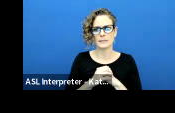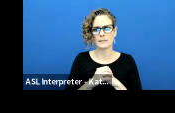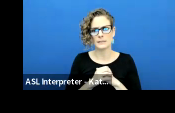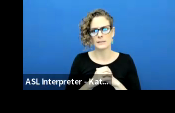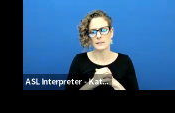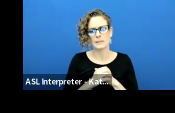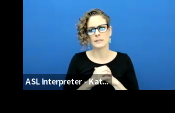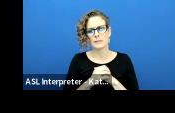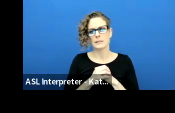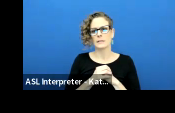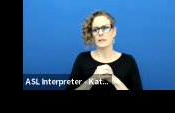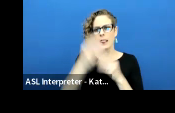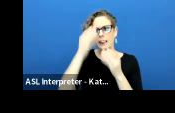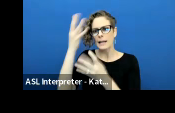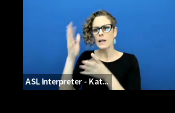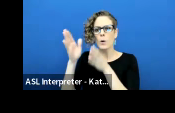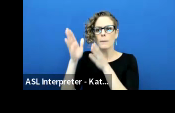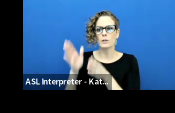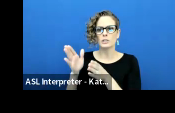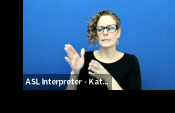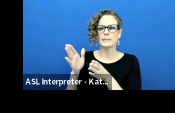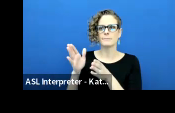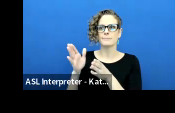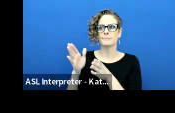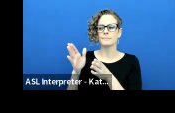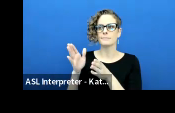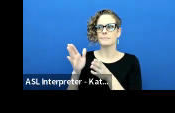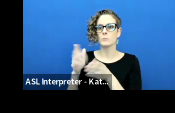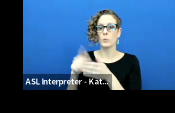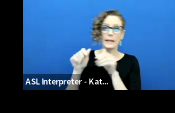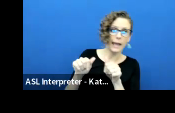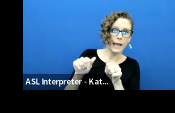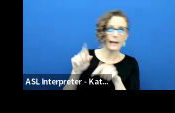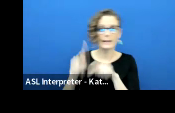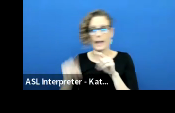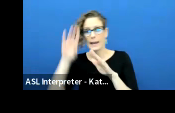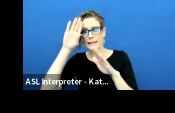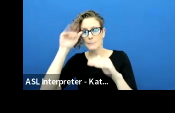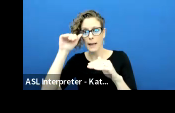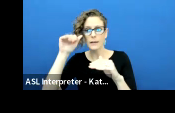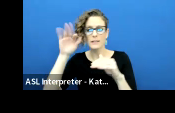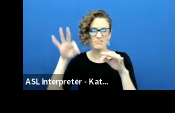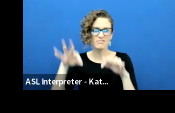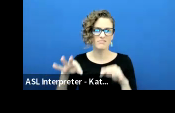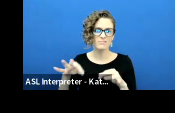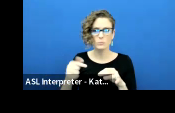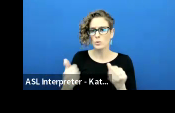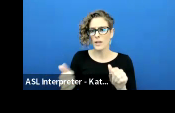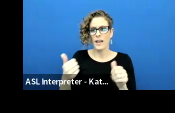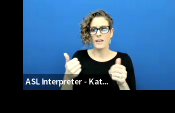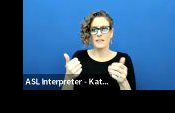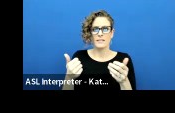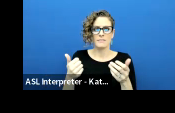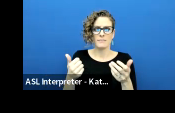know what they can and cannot um expect I mean you could even have it in in a situation where